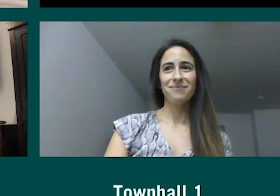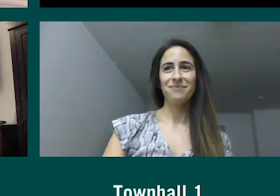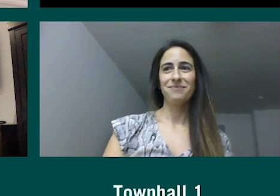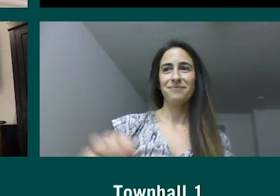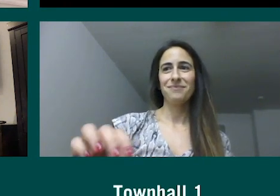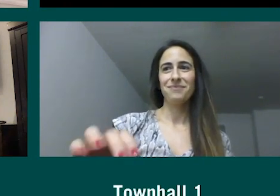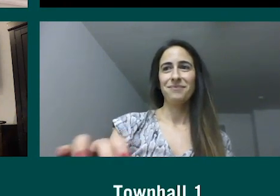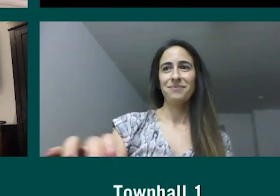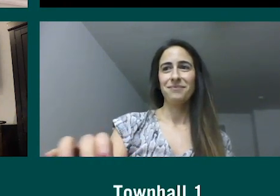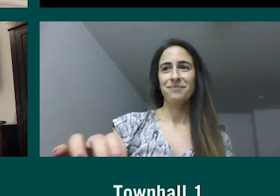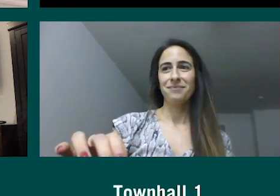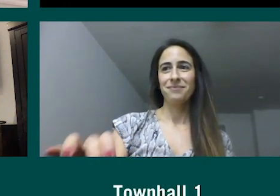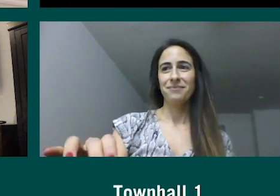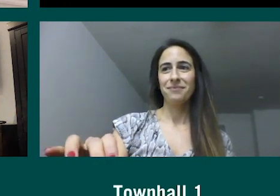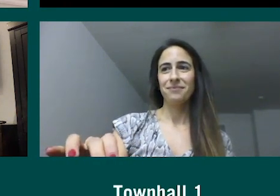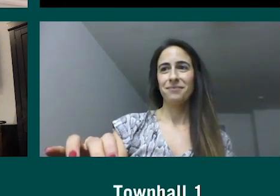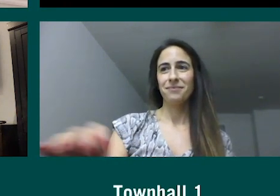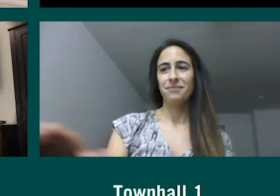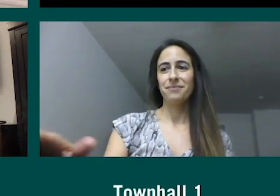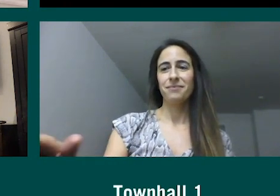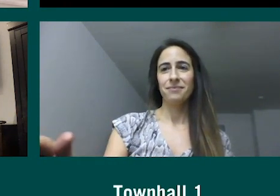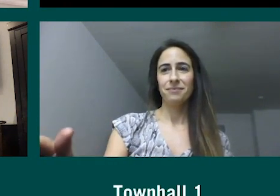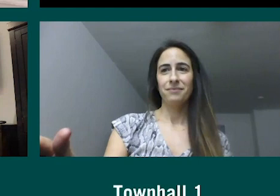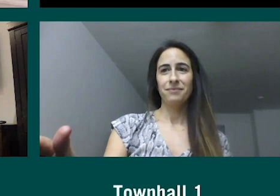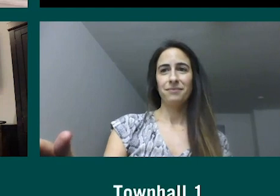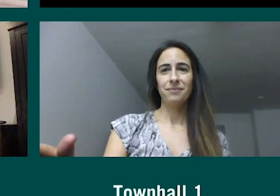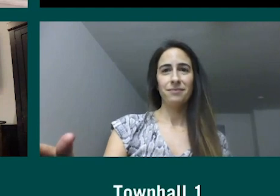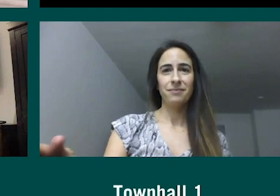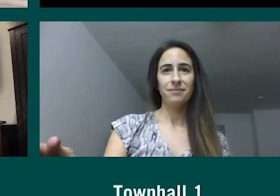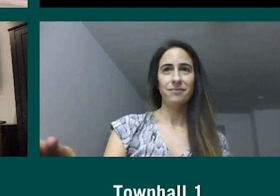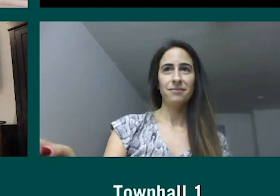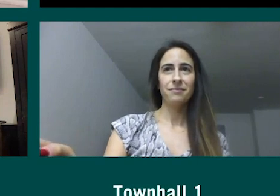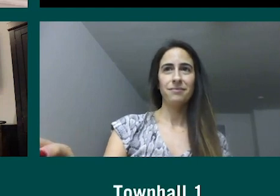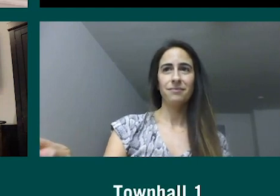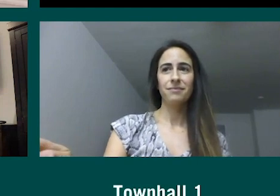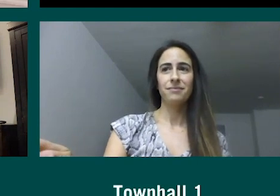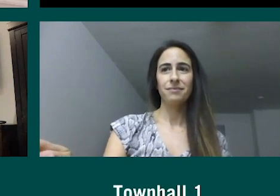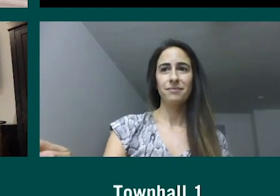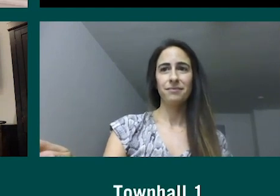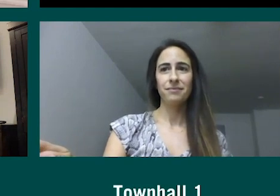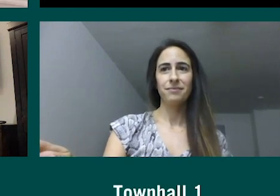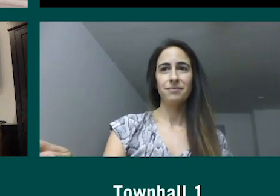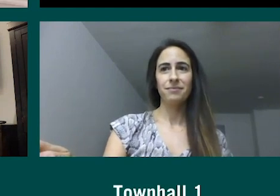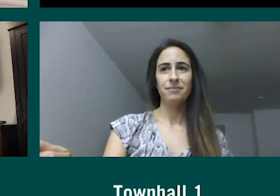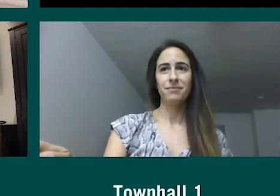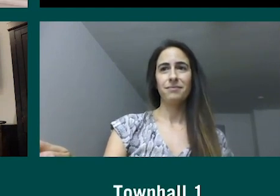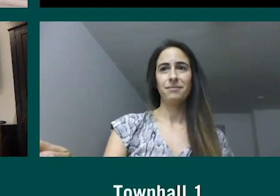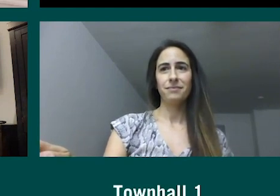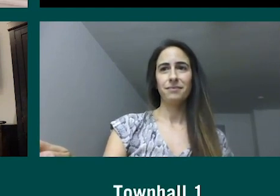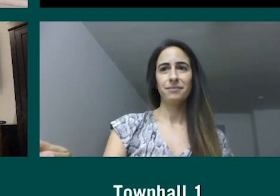and talk a little bit more about physiatry and the importance of physical rehabilitation medicine,